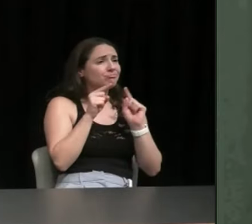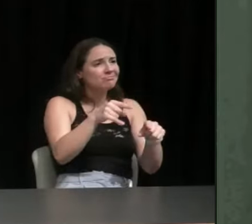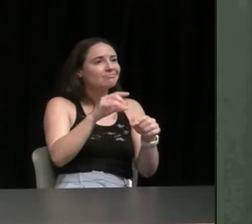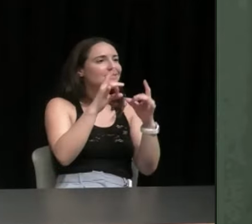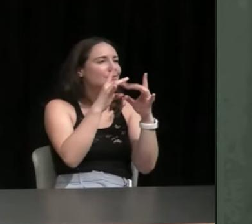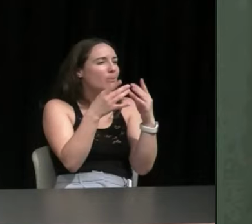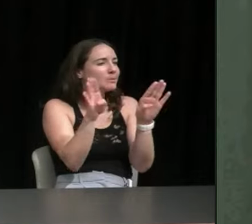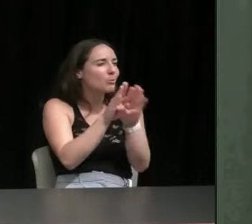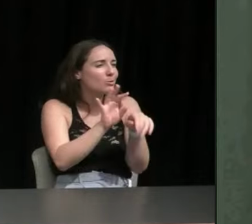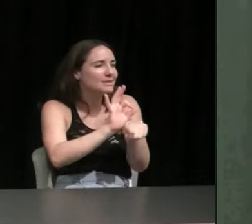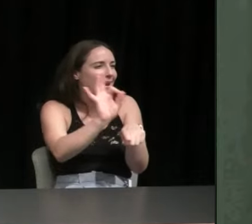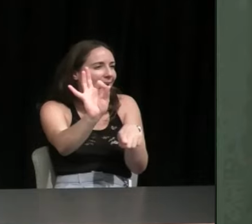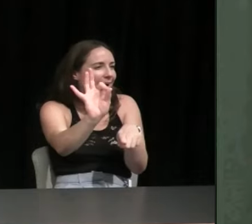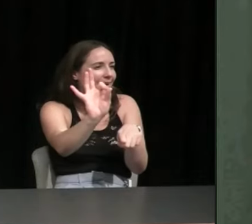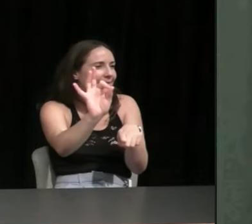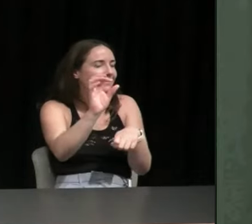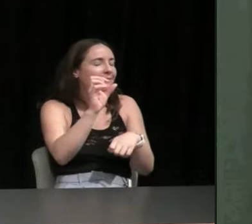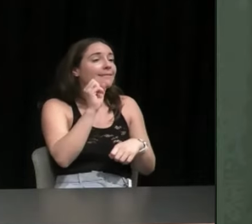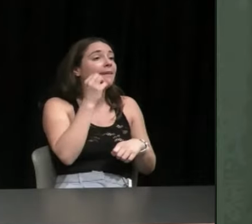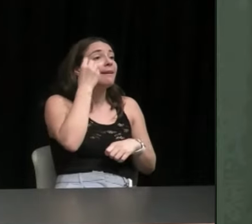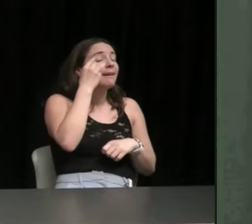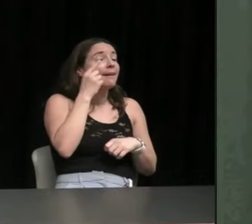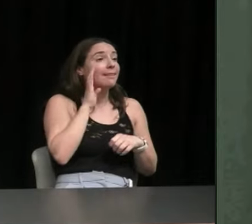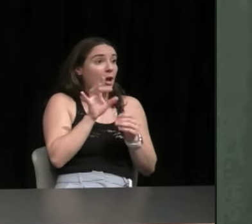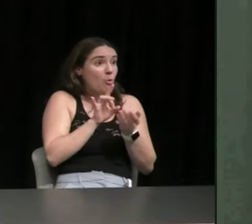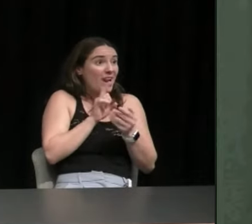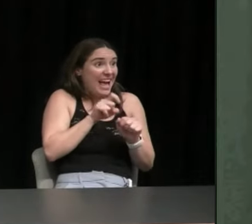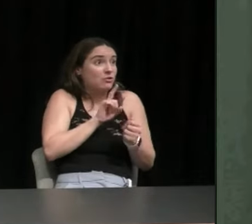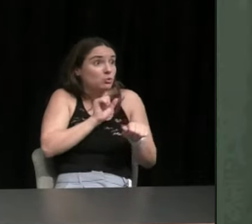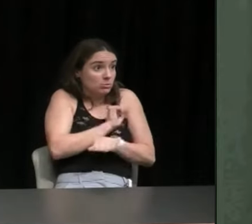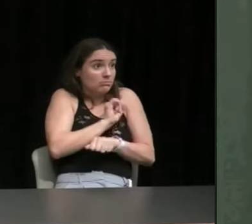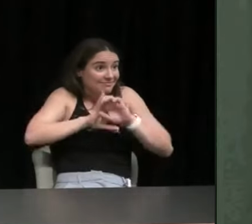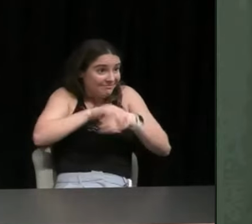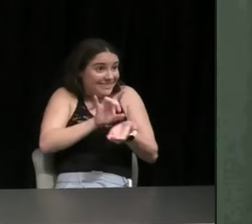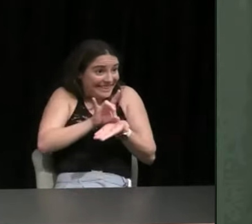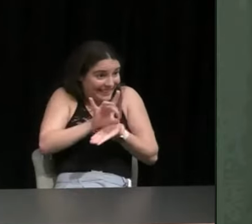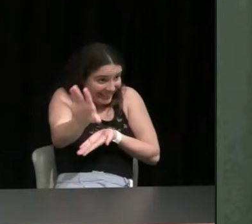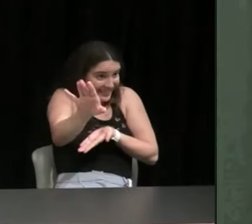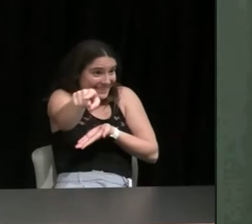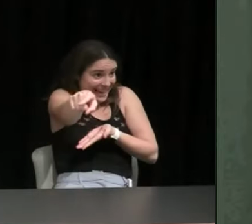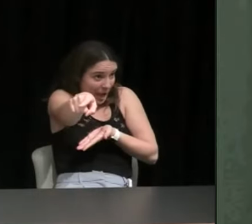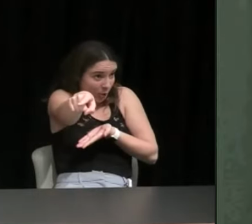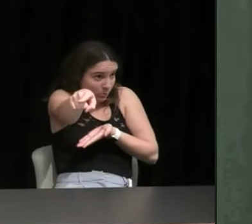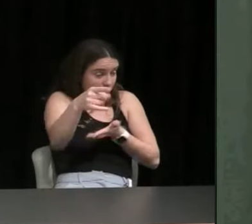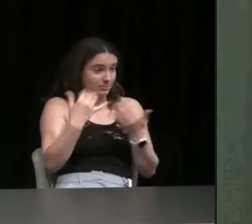they often would host events and Starbucks closes at nine o'clock and so they would actually have